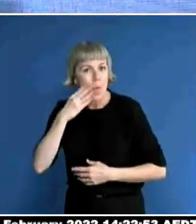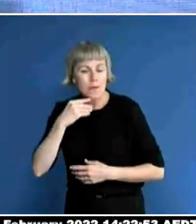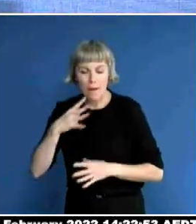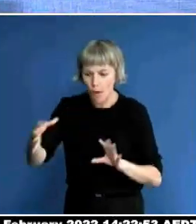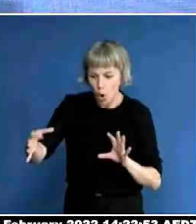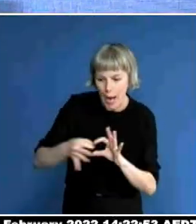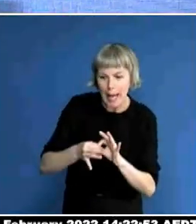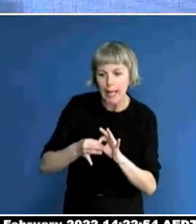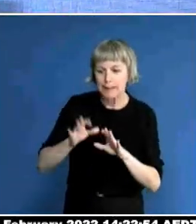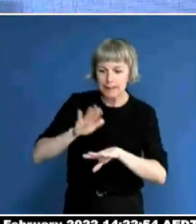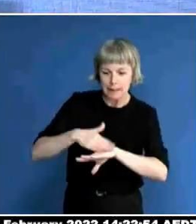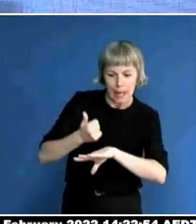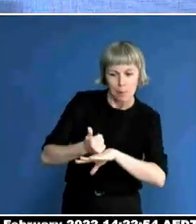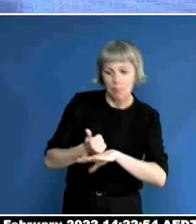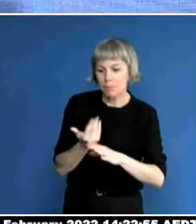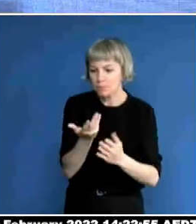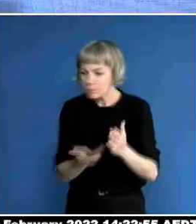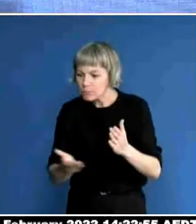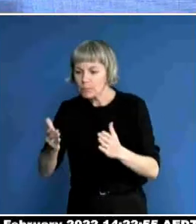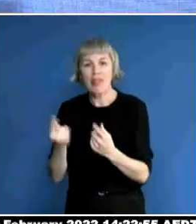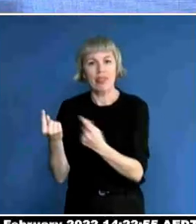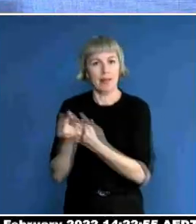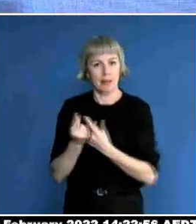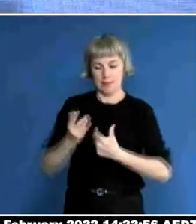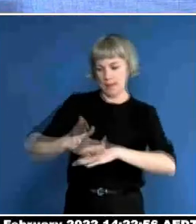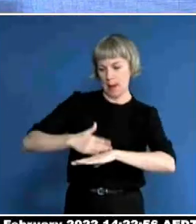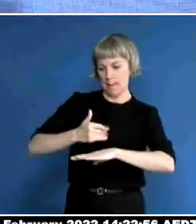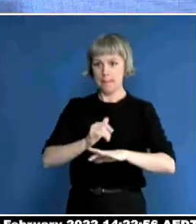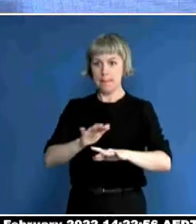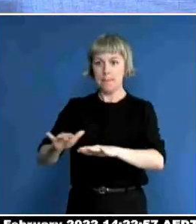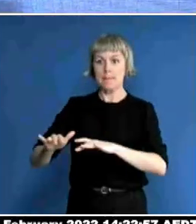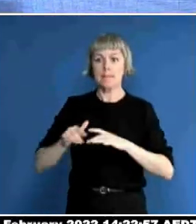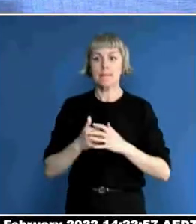And you felt- - Mr MOORHOUSE: Chair, I'm going to interrupt briefly, I'm sorry.